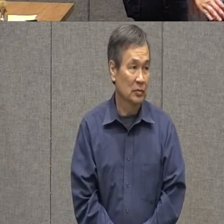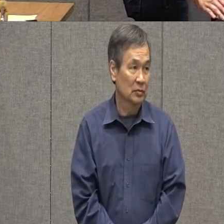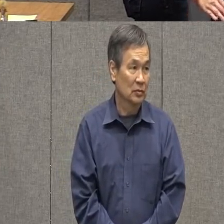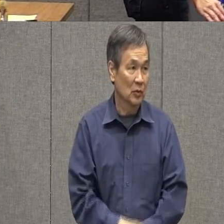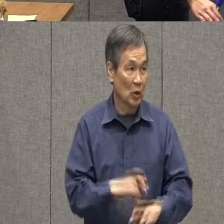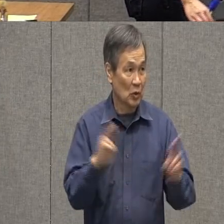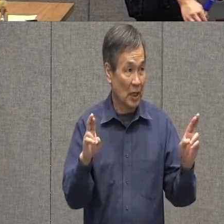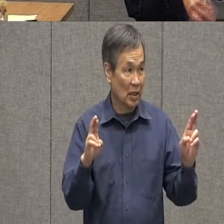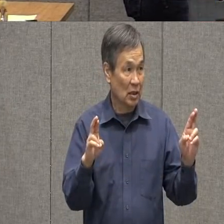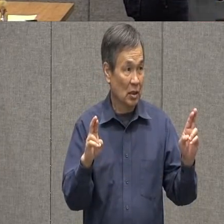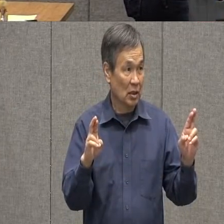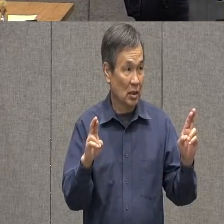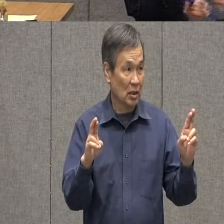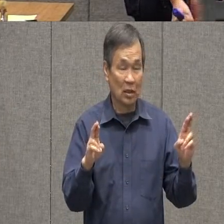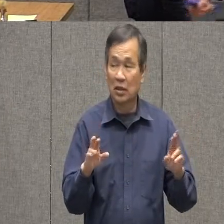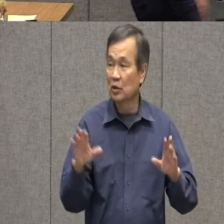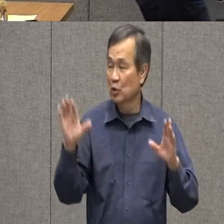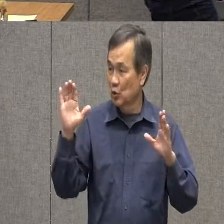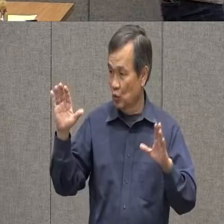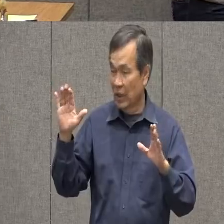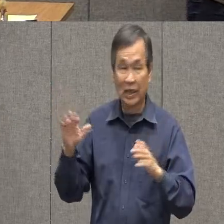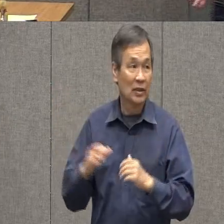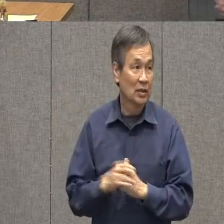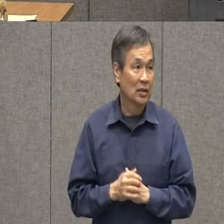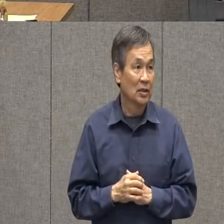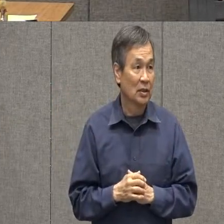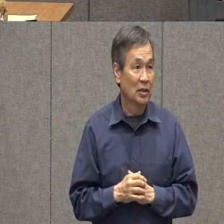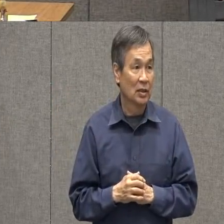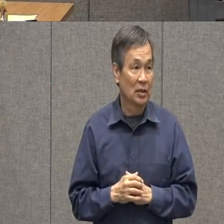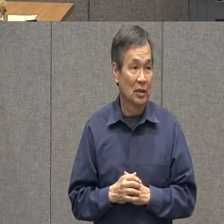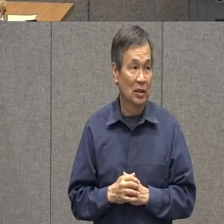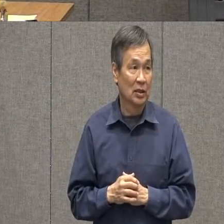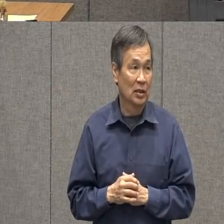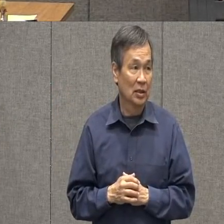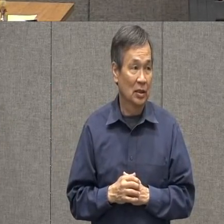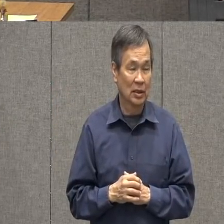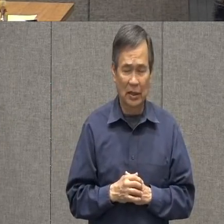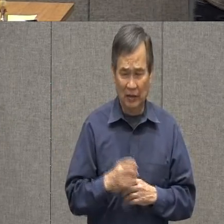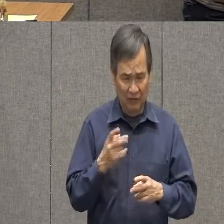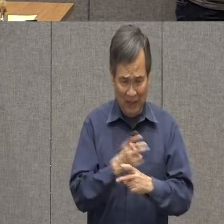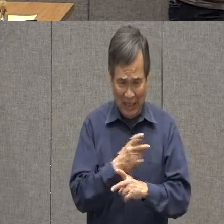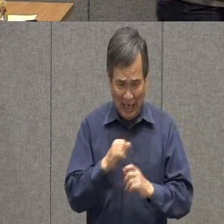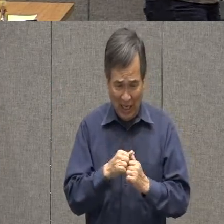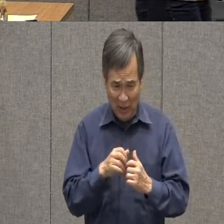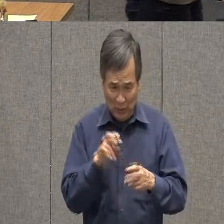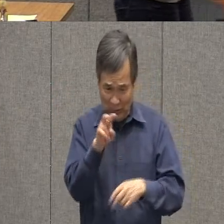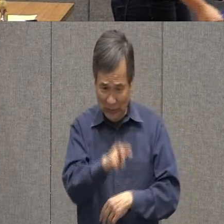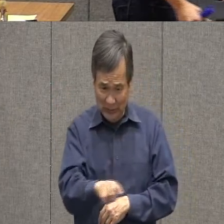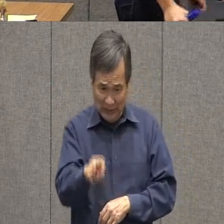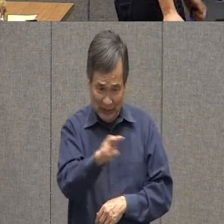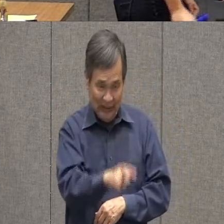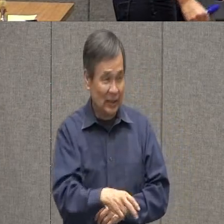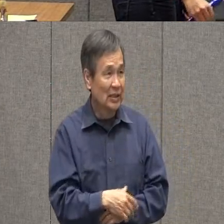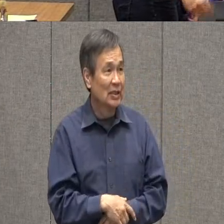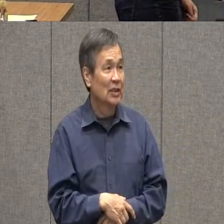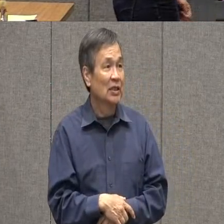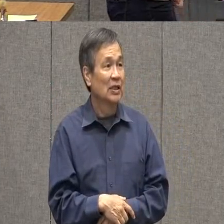Is that okay? That's great! Oh, that's fun. Look, there's a whole curve here that I have to figure out how to draw. Fantastic. Okay, Ms. Ley.